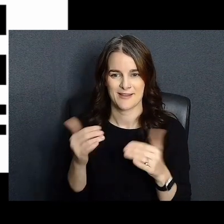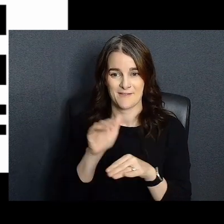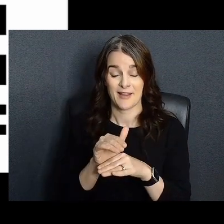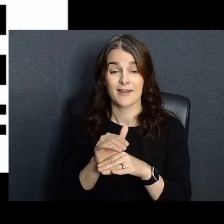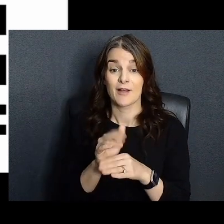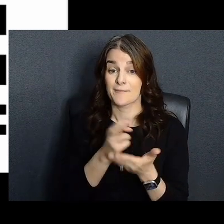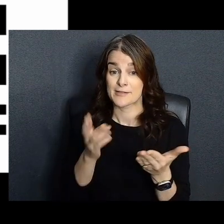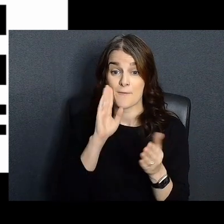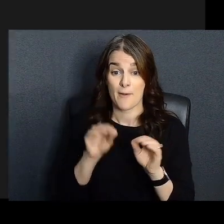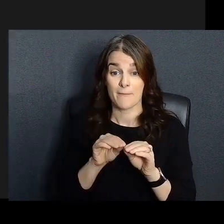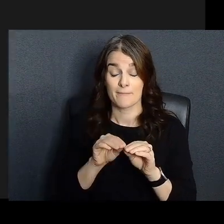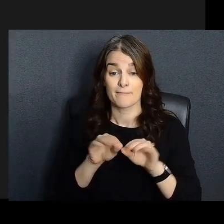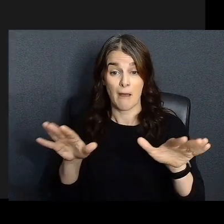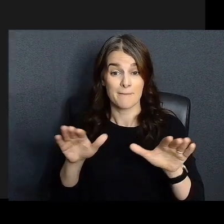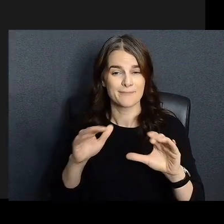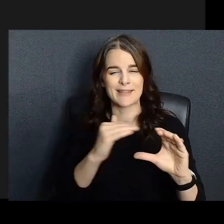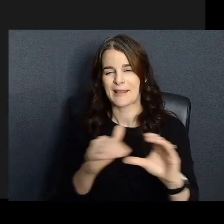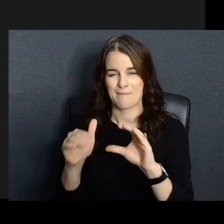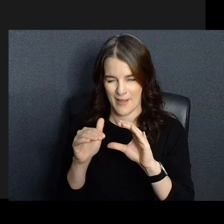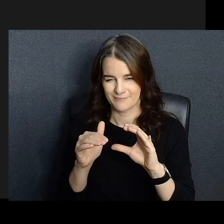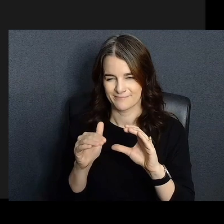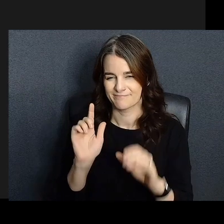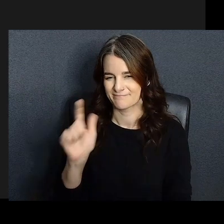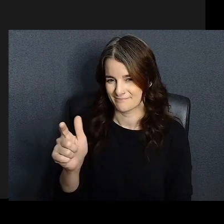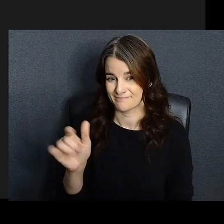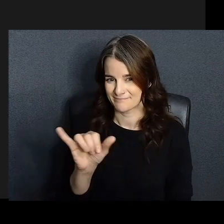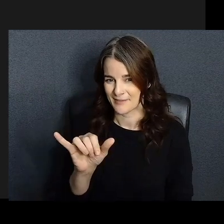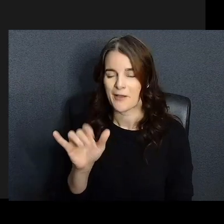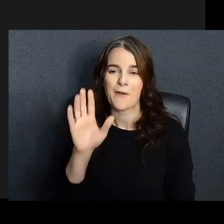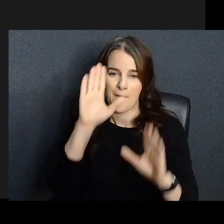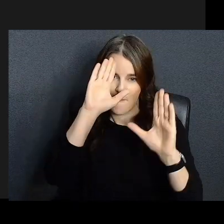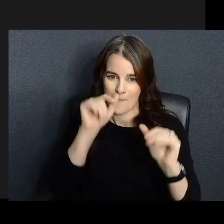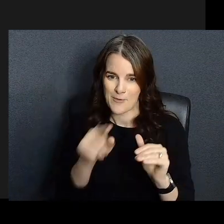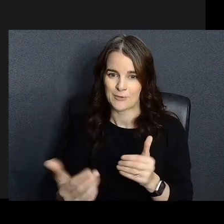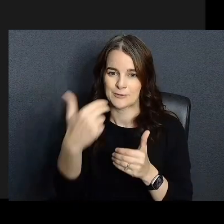And we hope you join us again in December for an AAC funding session.